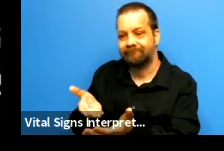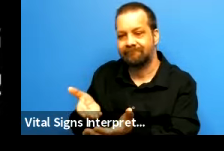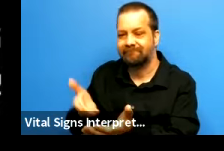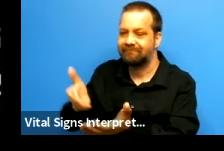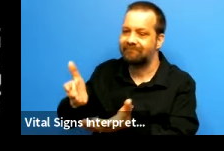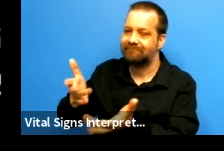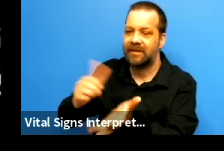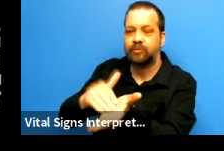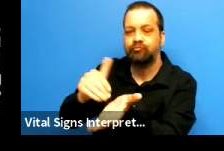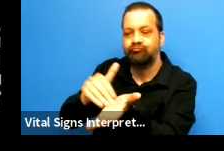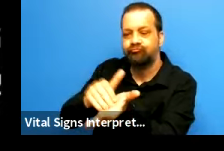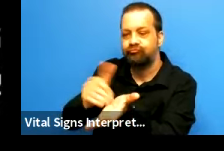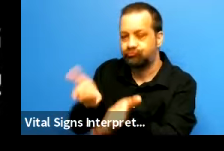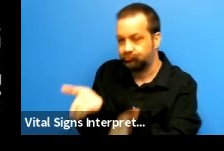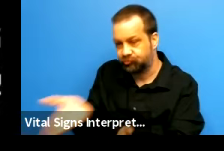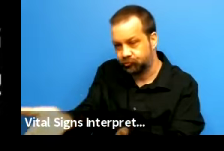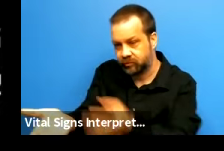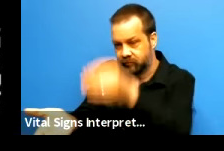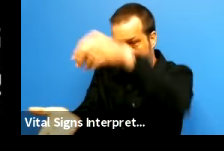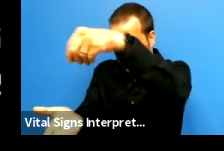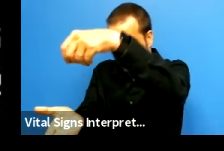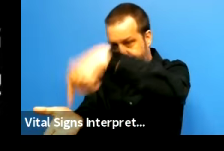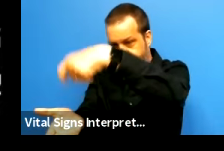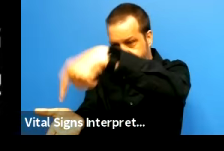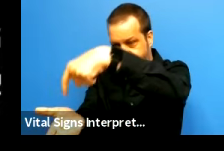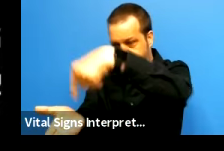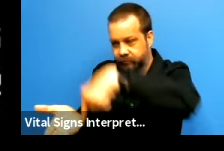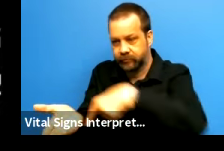so I'm able to roll up and they are easily accessible to me.